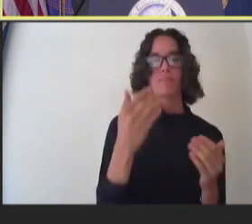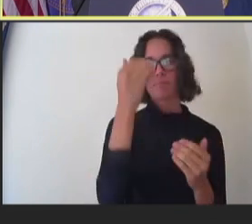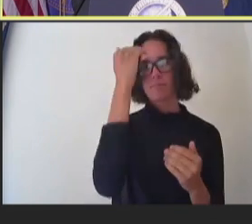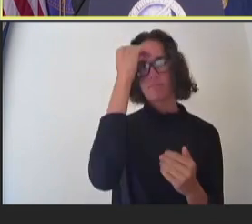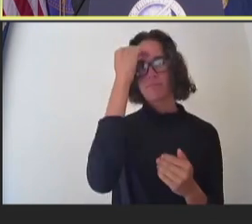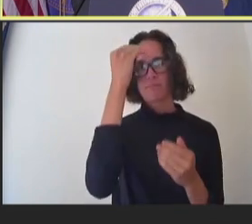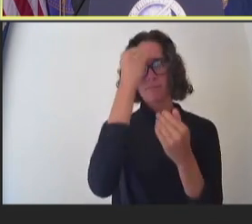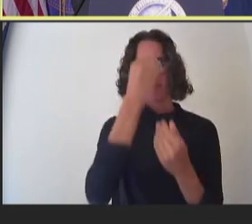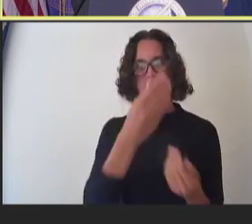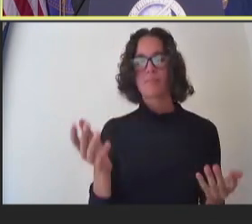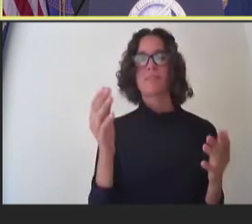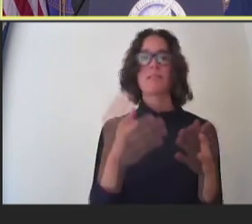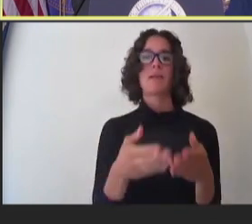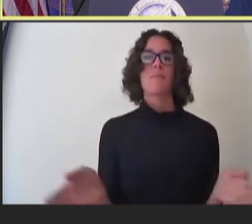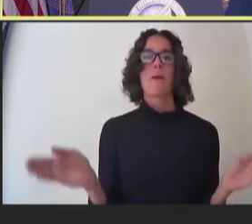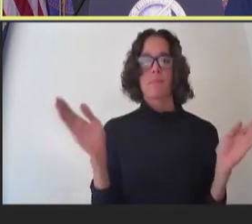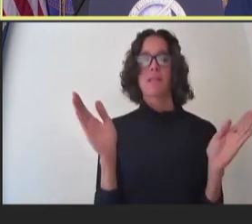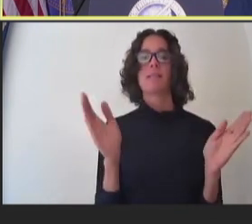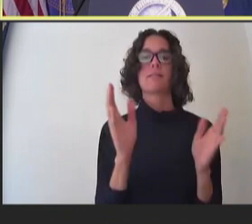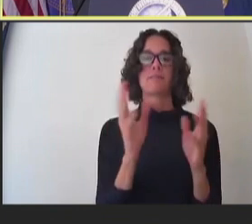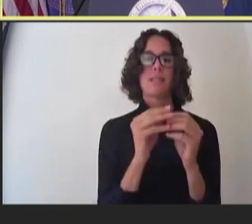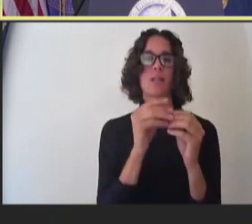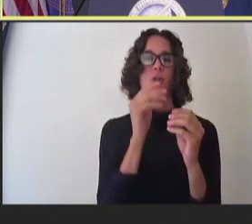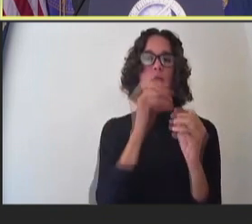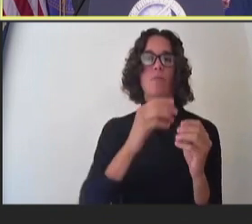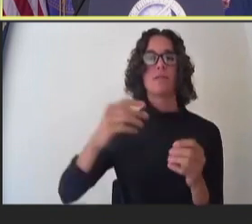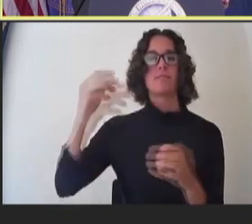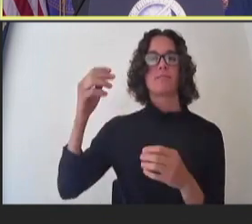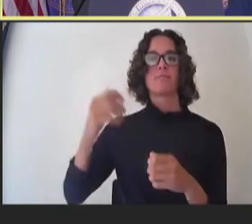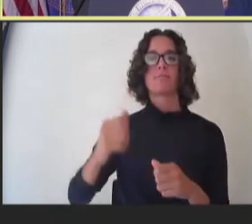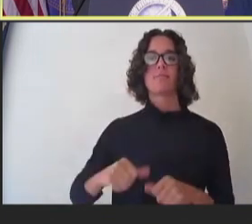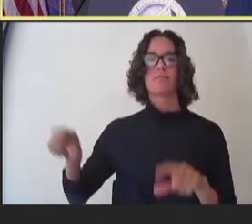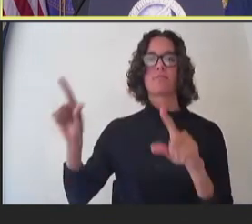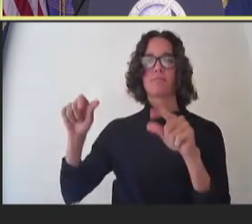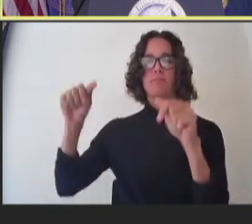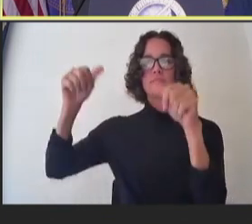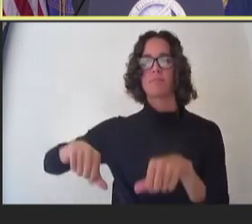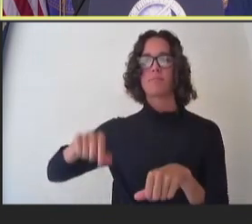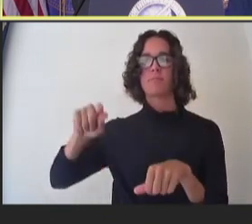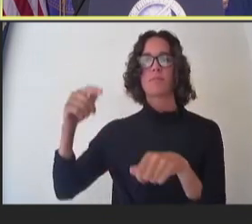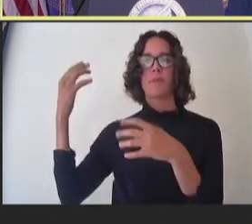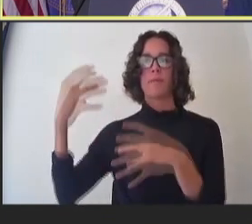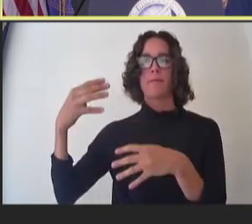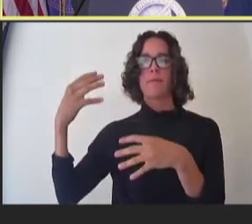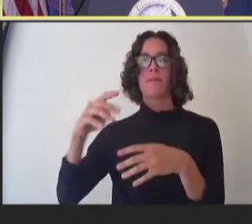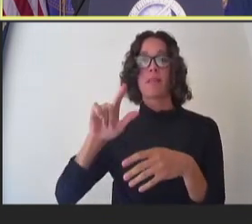being webcasted on the HHS website. We will be able -- once again have sign language interpreters